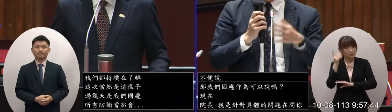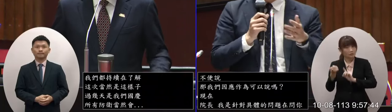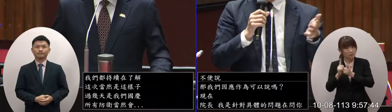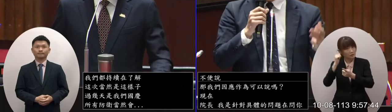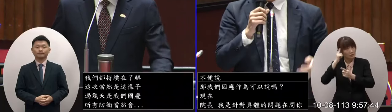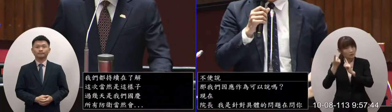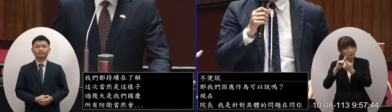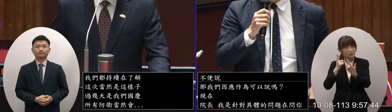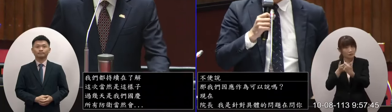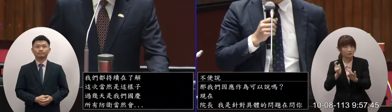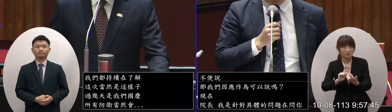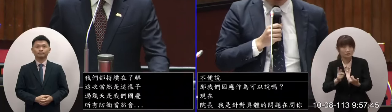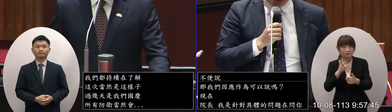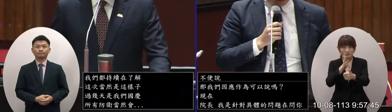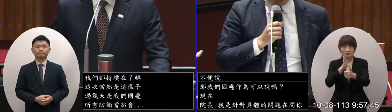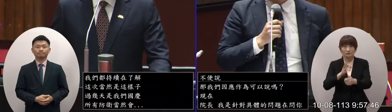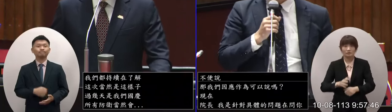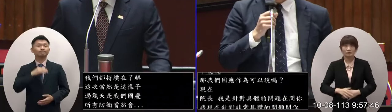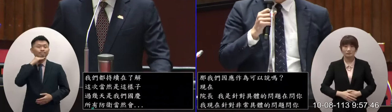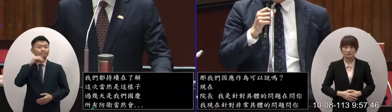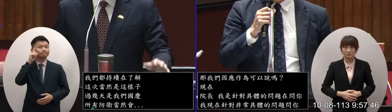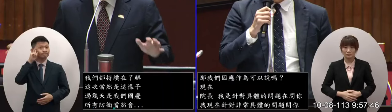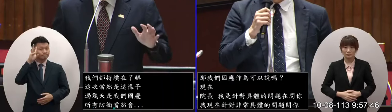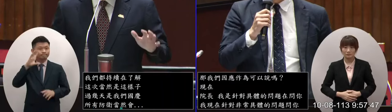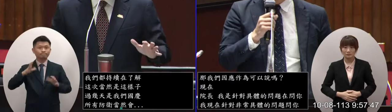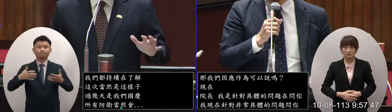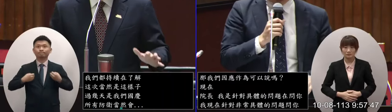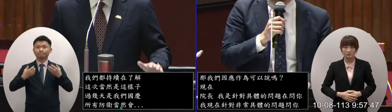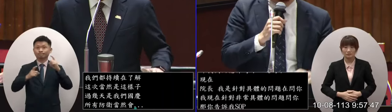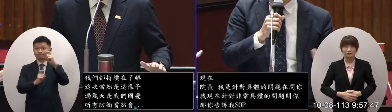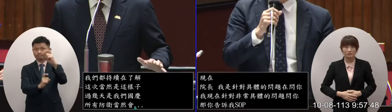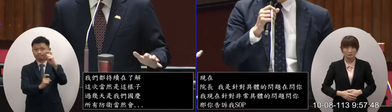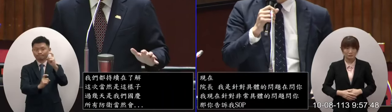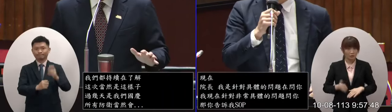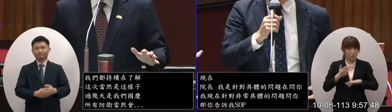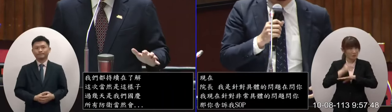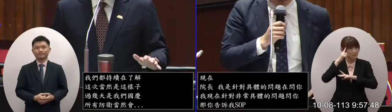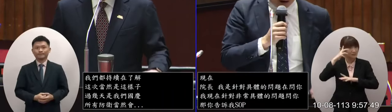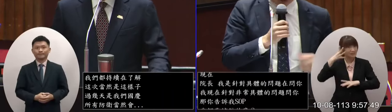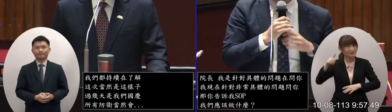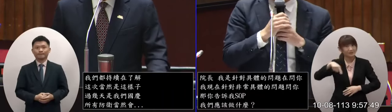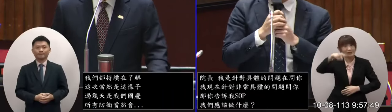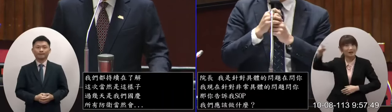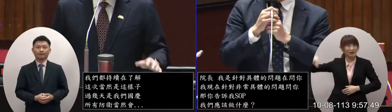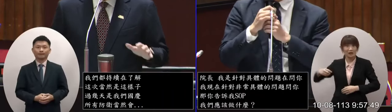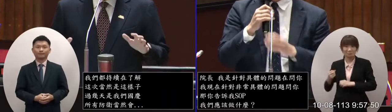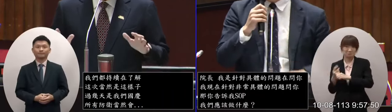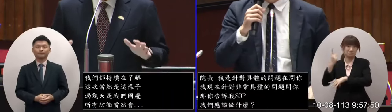? Now let me tell you, in a few days of our National Day, we will still treat it as our National Day. In a few days, people have already announced it . We still have a few days